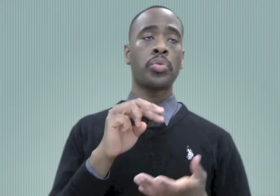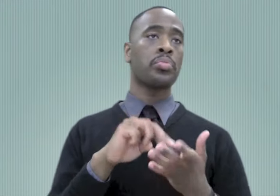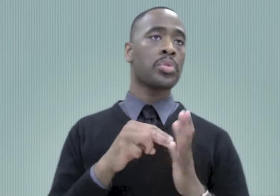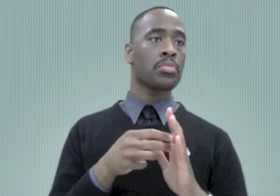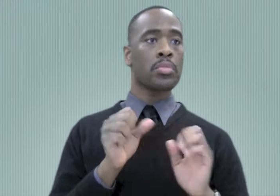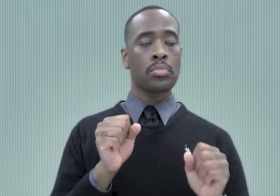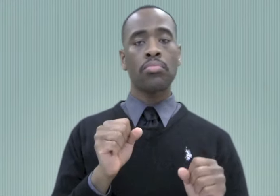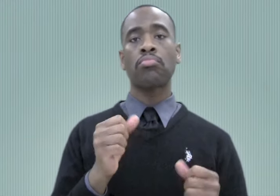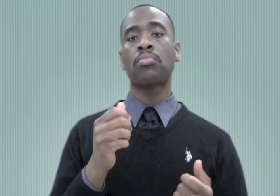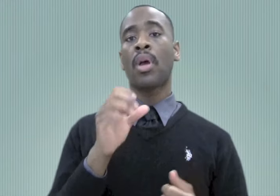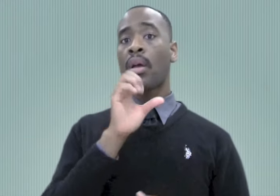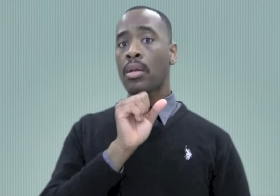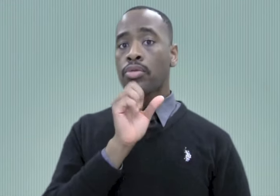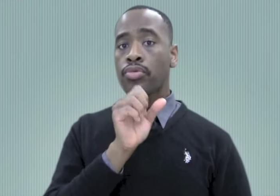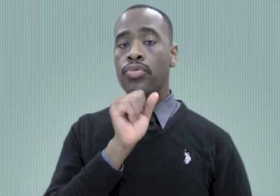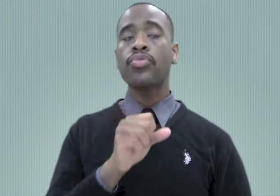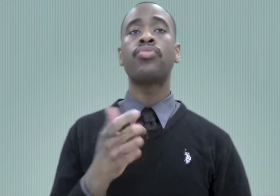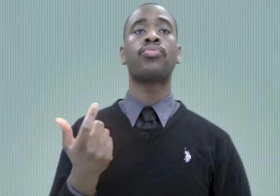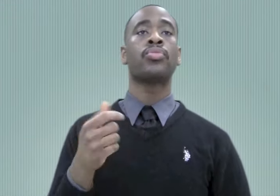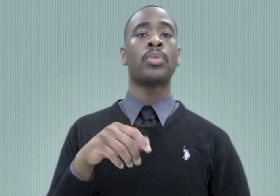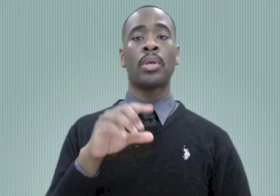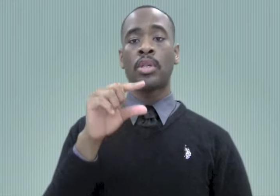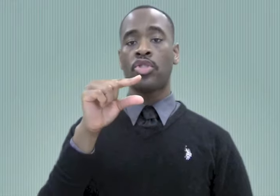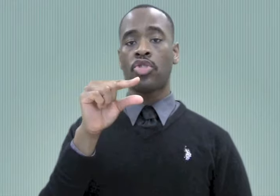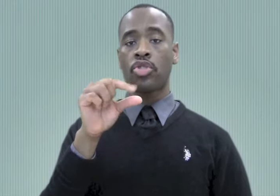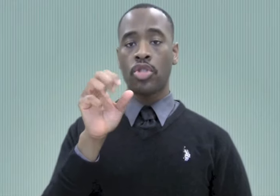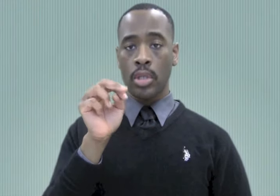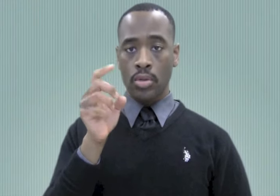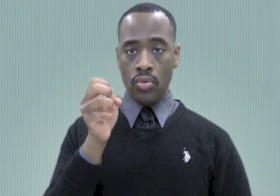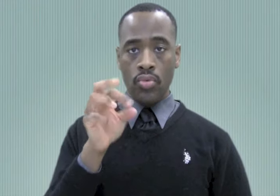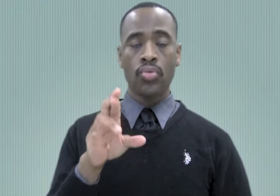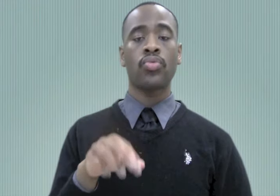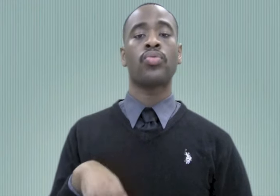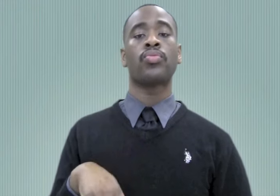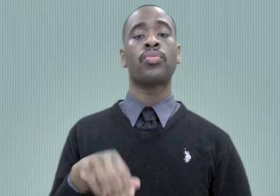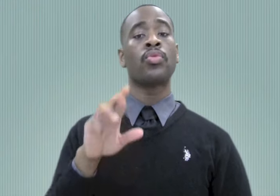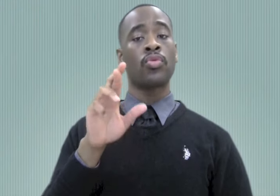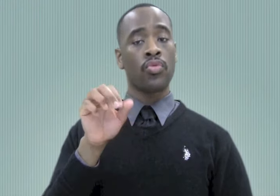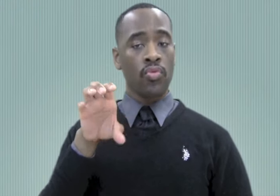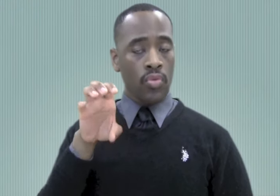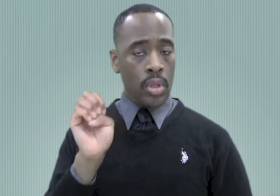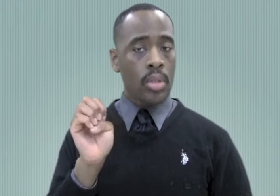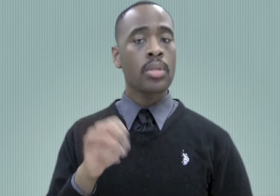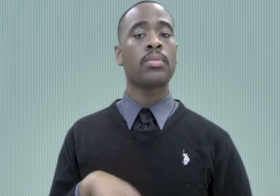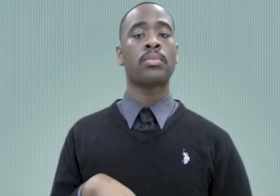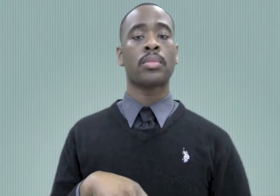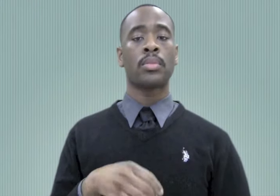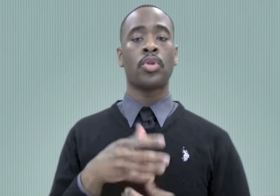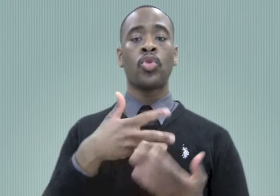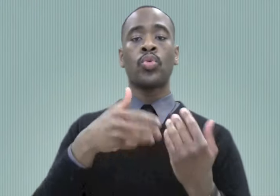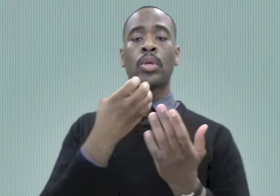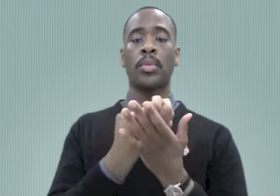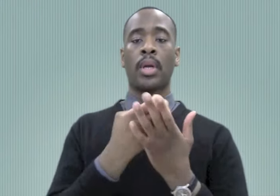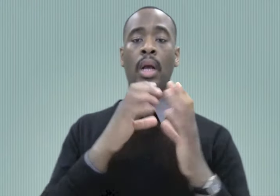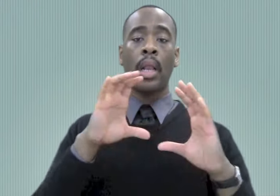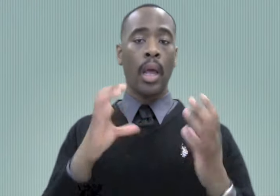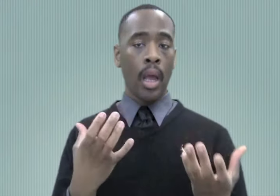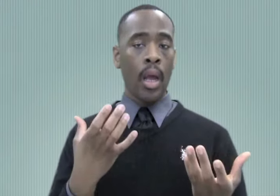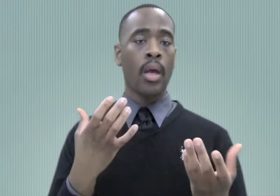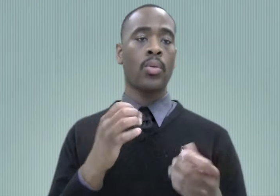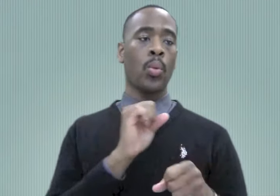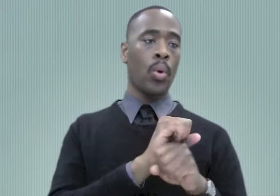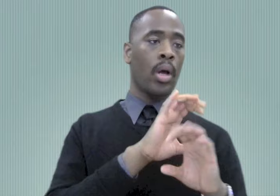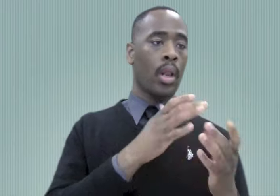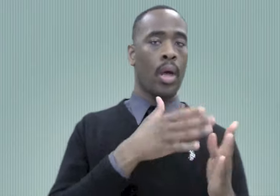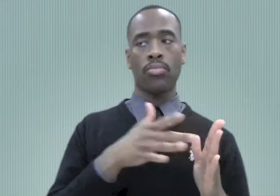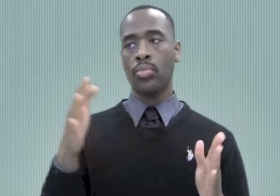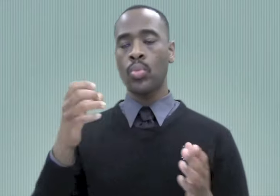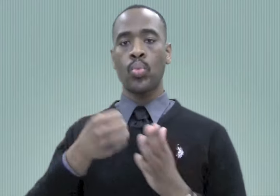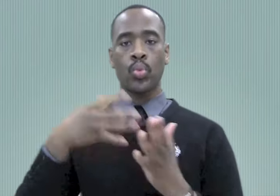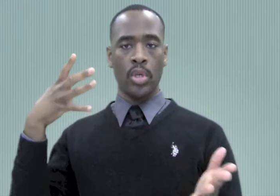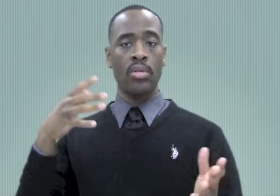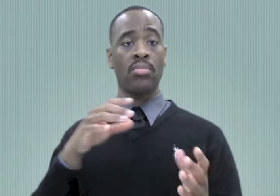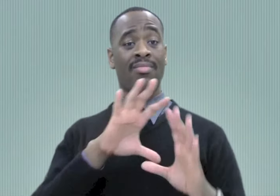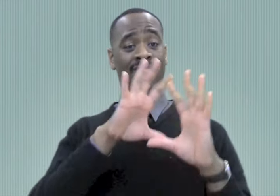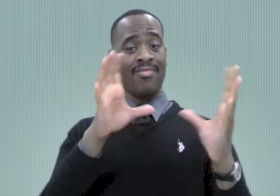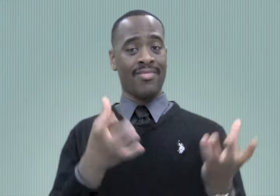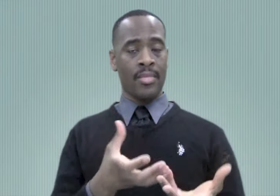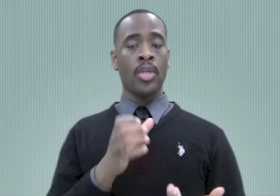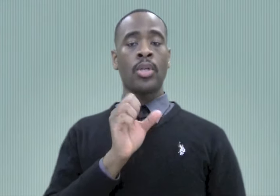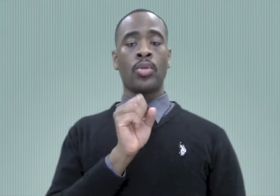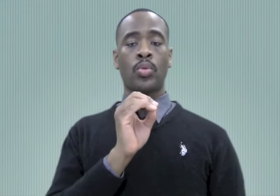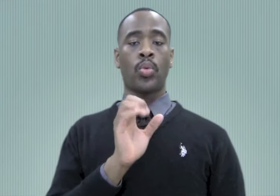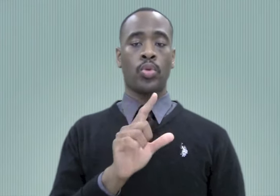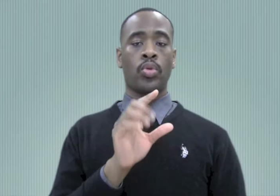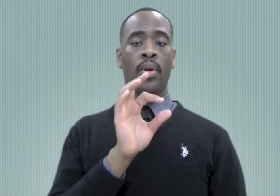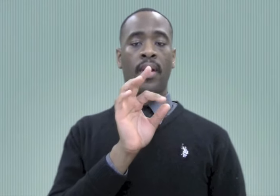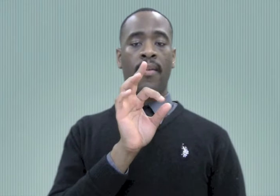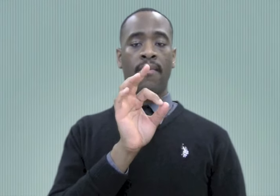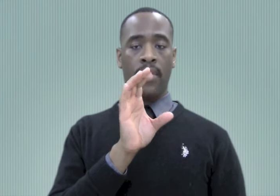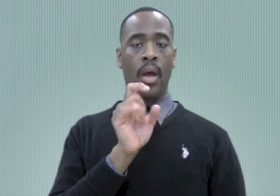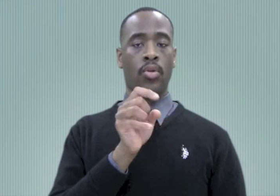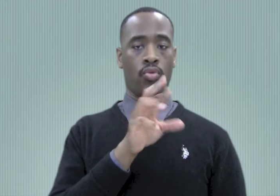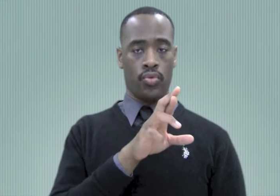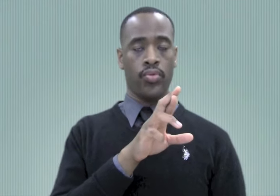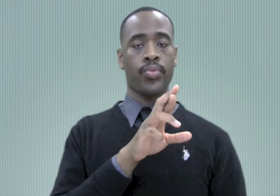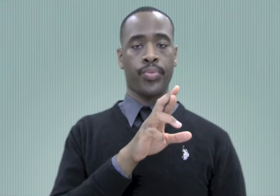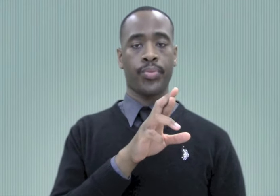are: age, gender, race, and socio-economic that ranges from working class to upper class. Those are social factors.